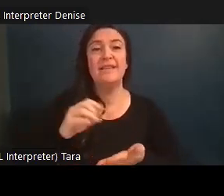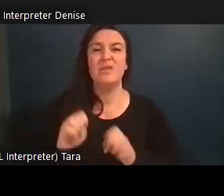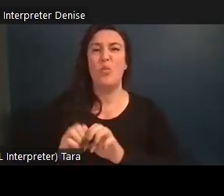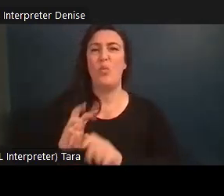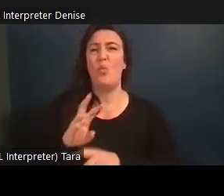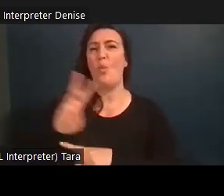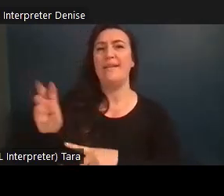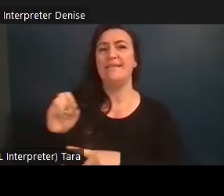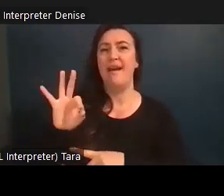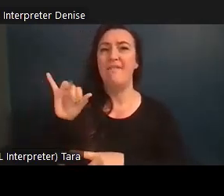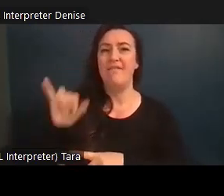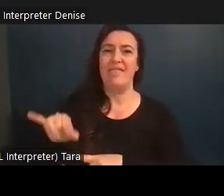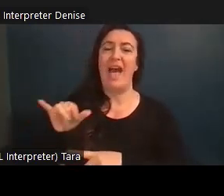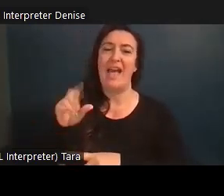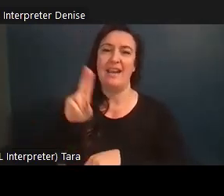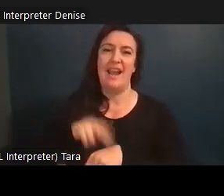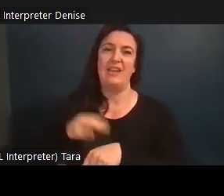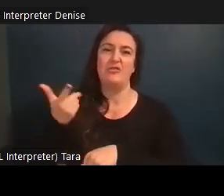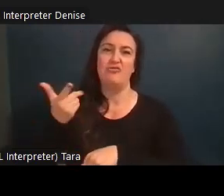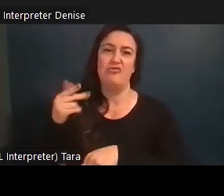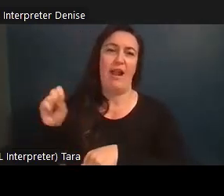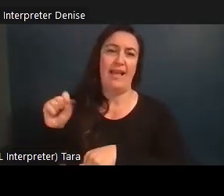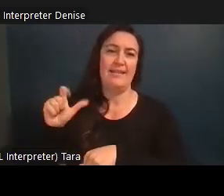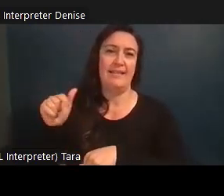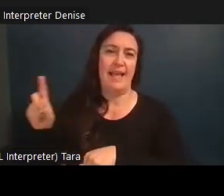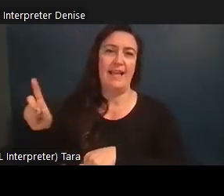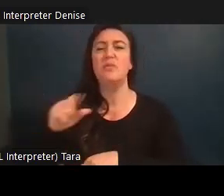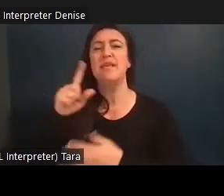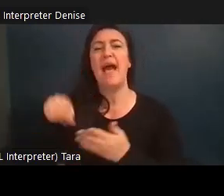So it's about an hour and a half northeast of Denver, and in this